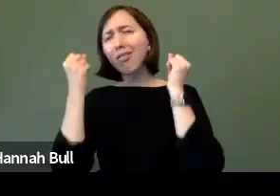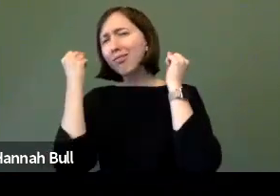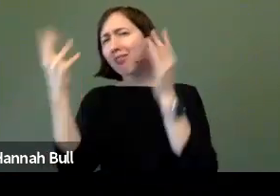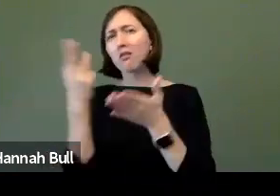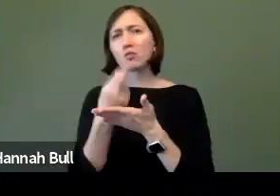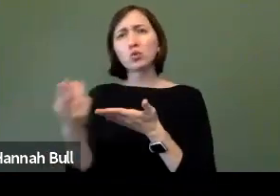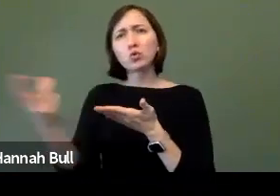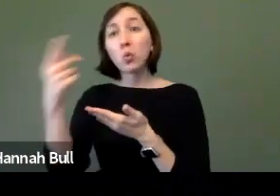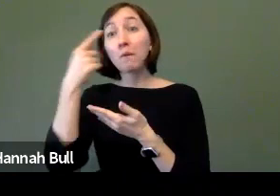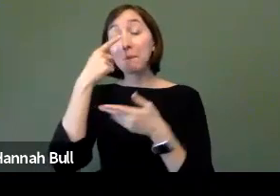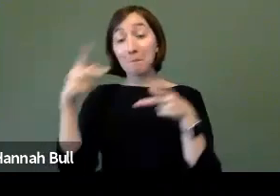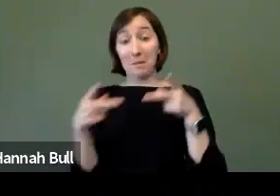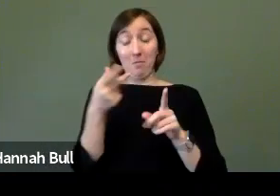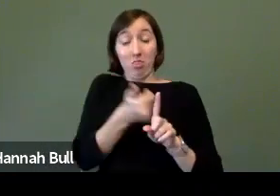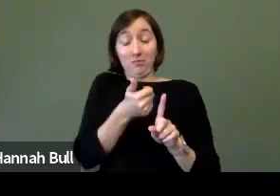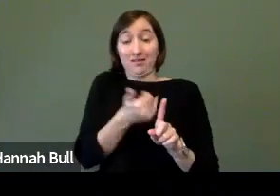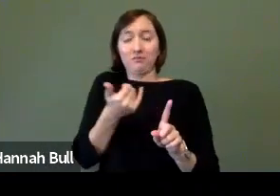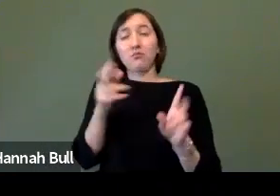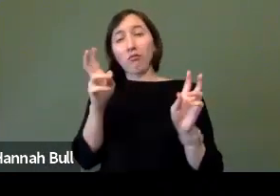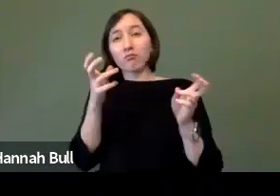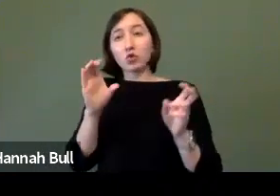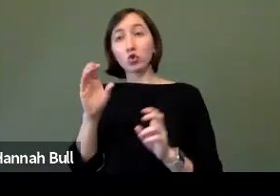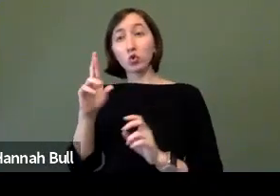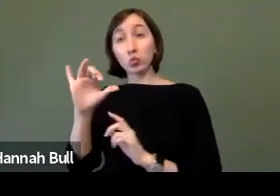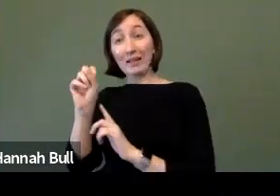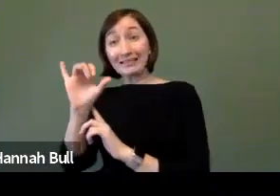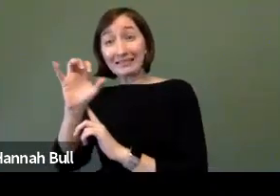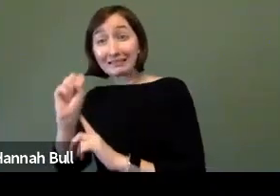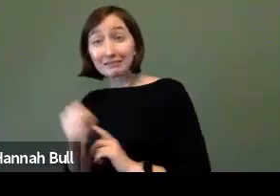who are currently in crisis. You have suicide prevention resources